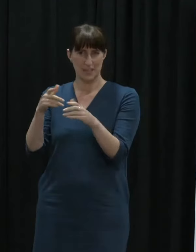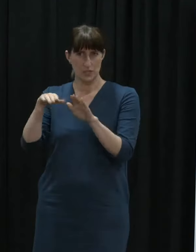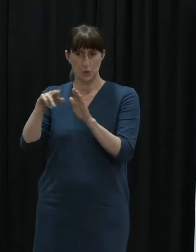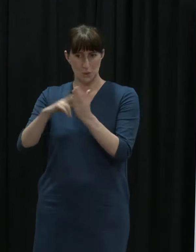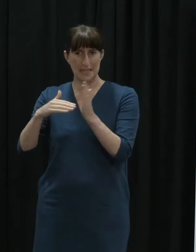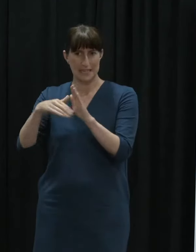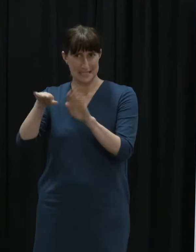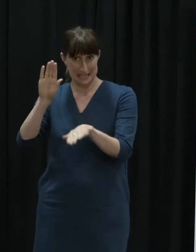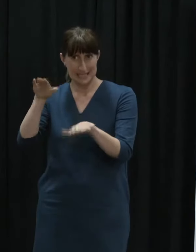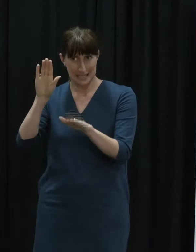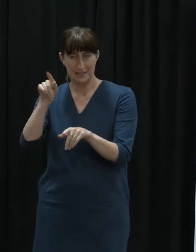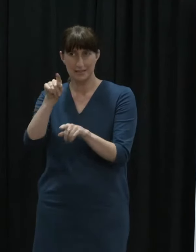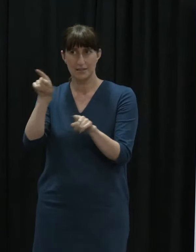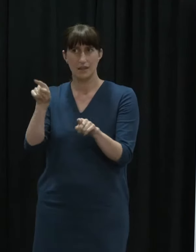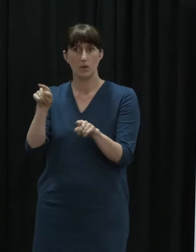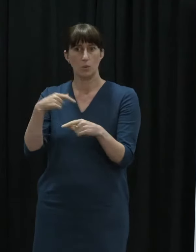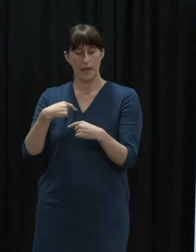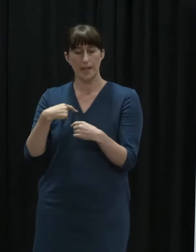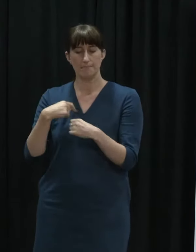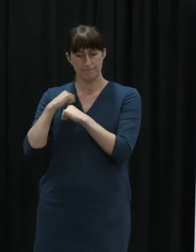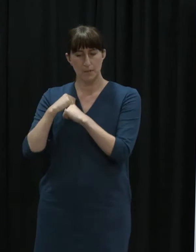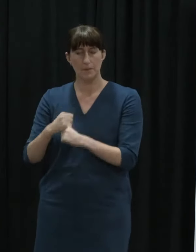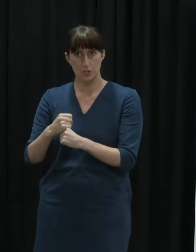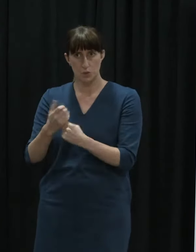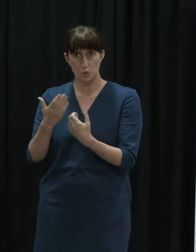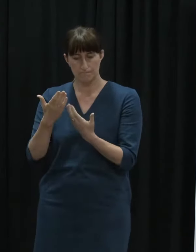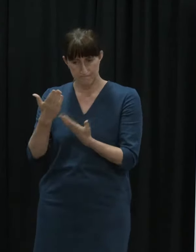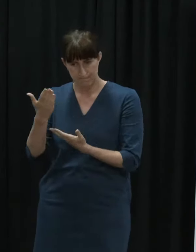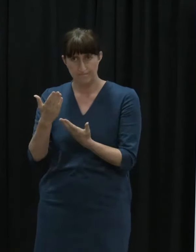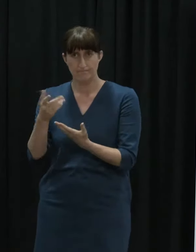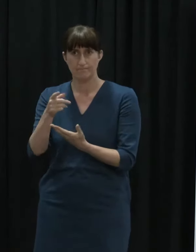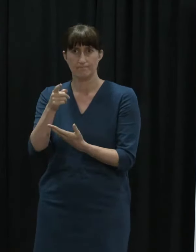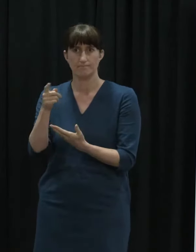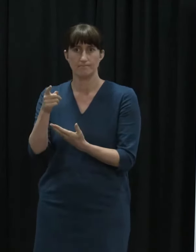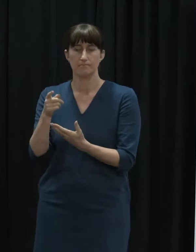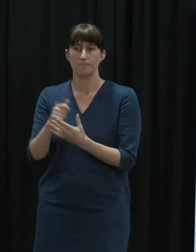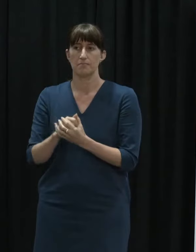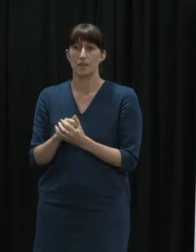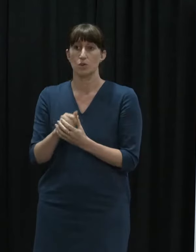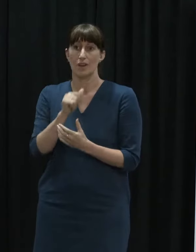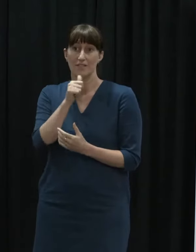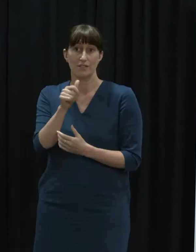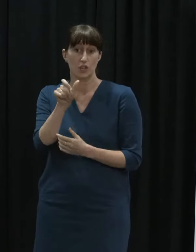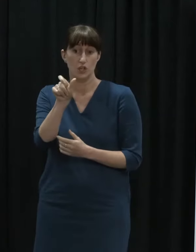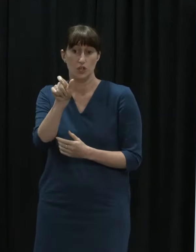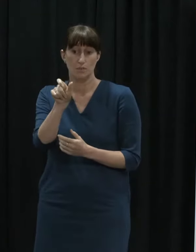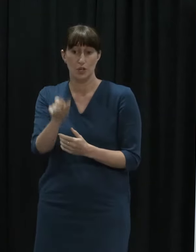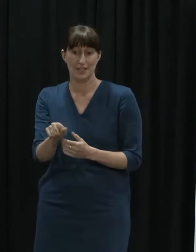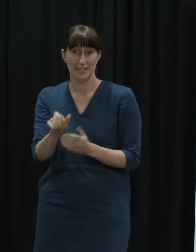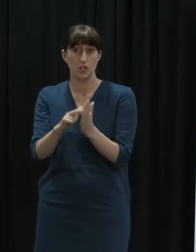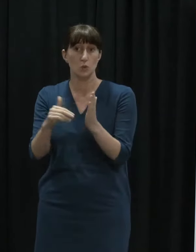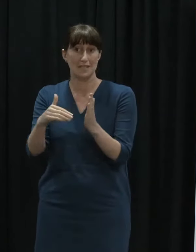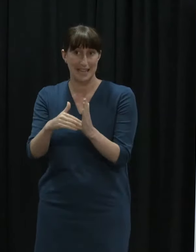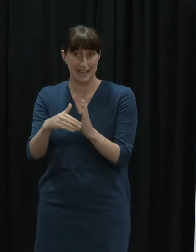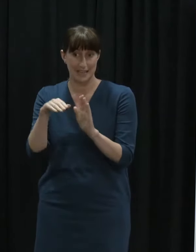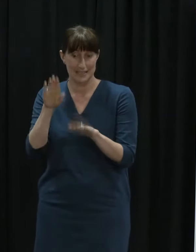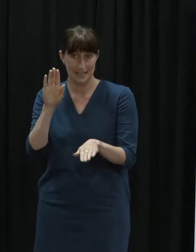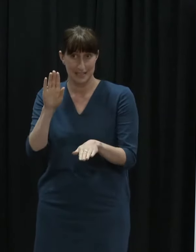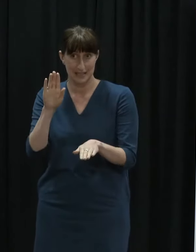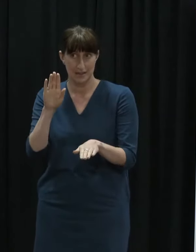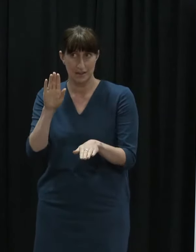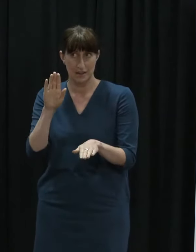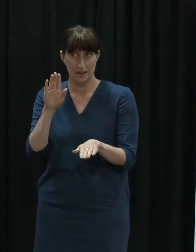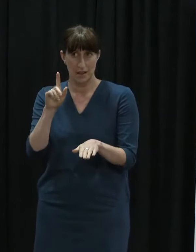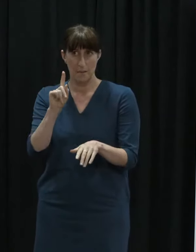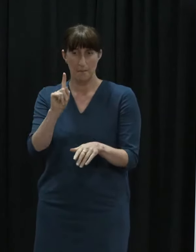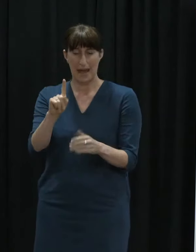Any New Zealand citizen or